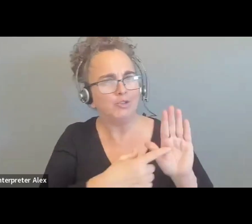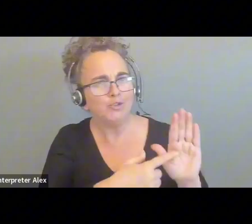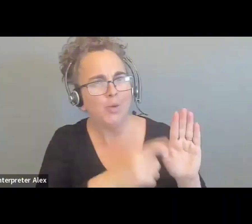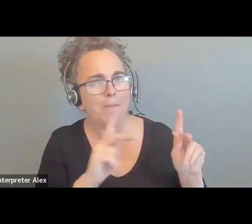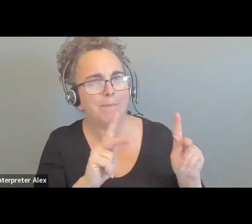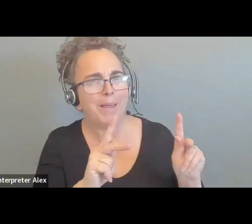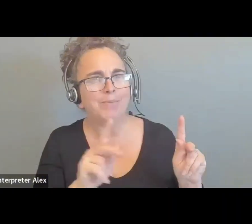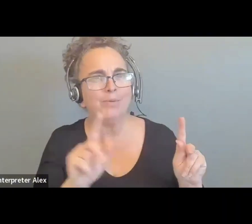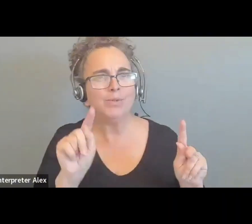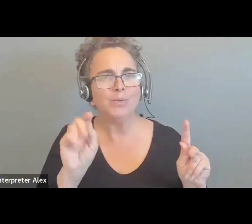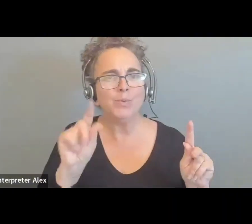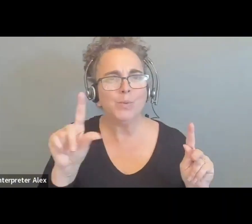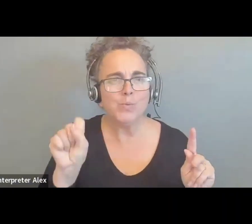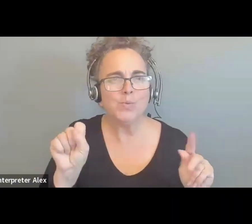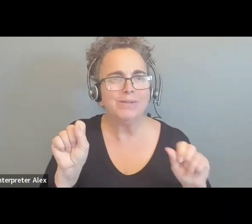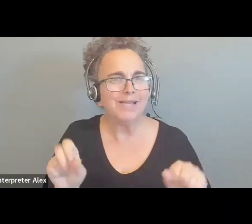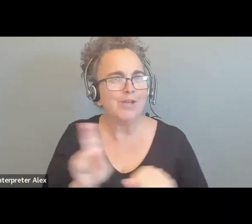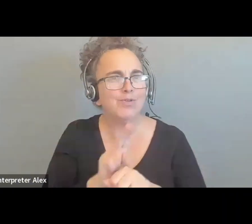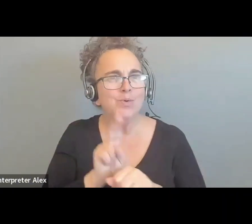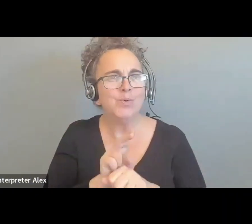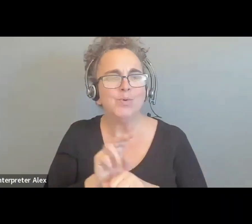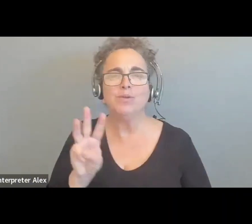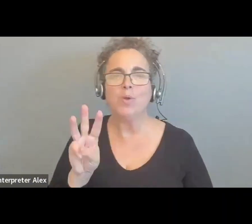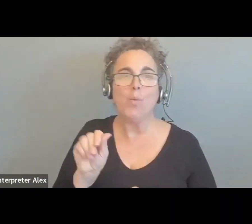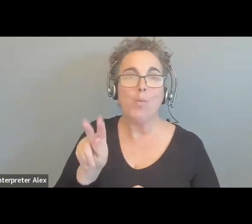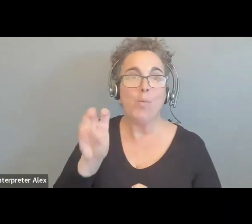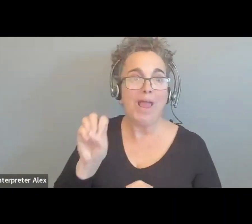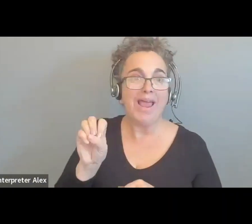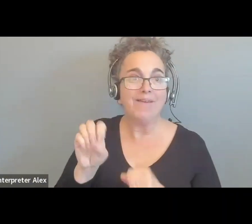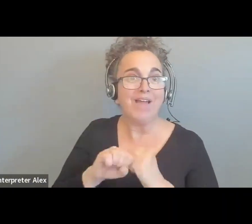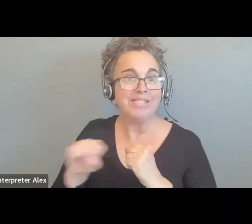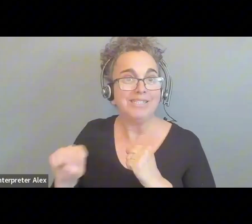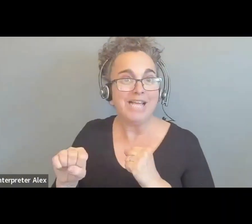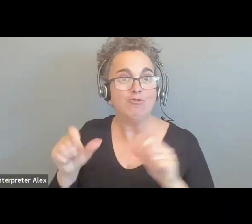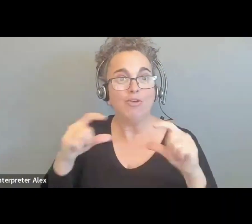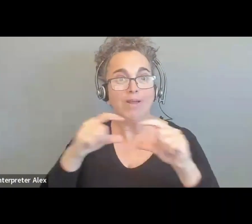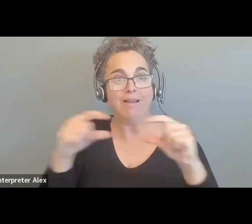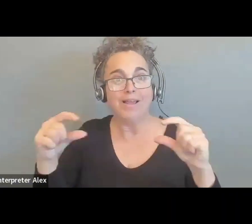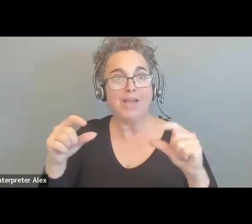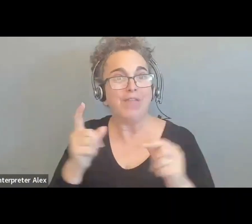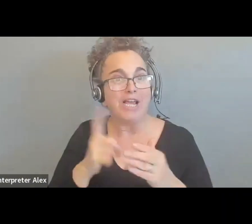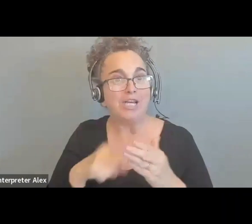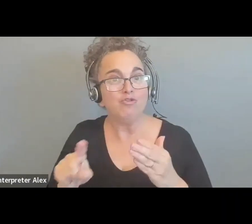can use such as like the wave extension that they can like just check for website accessibility with.